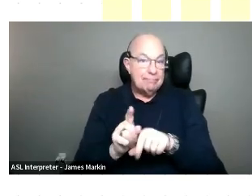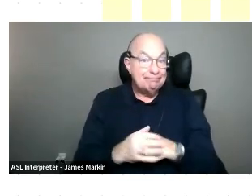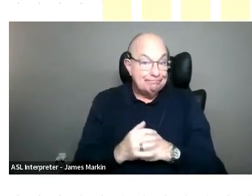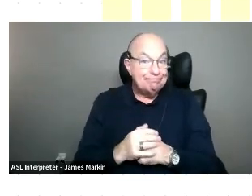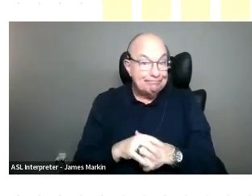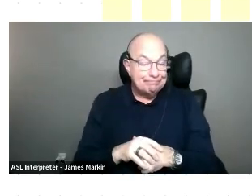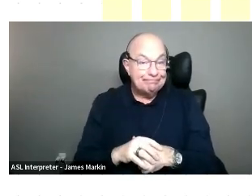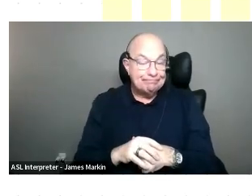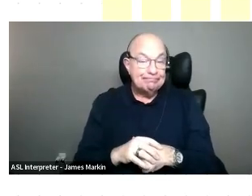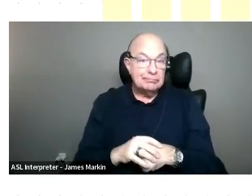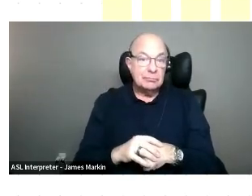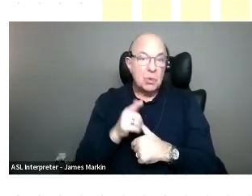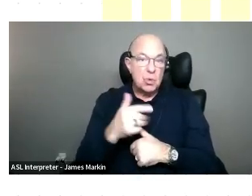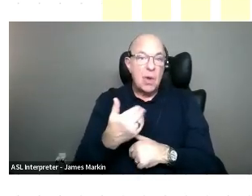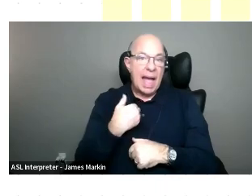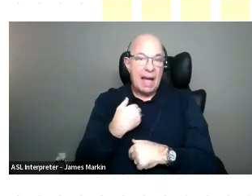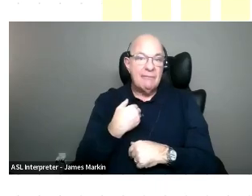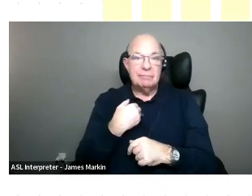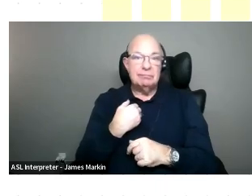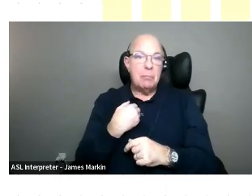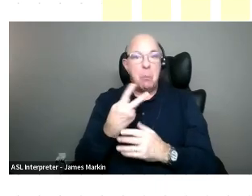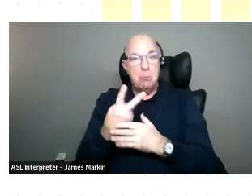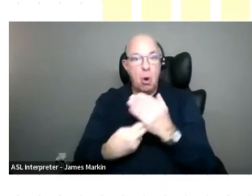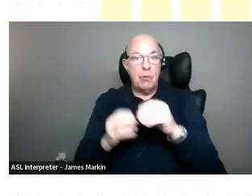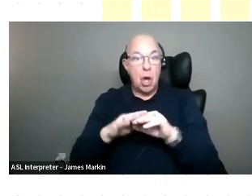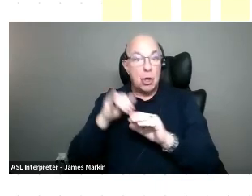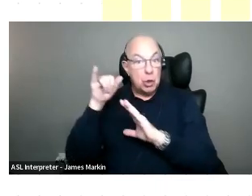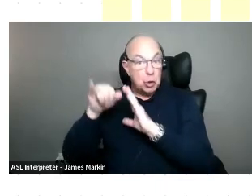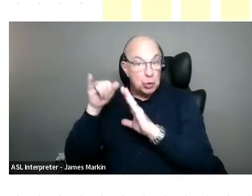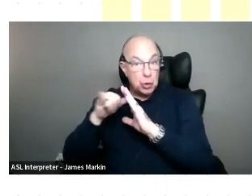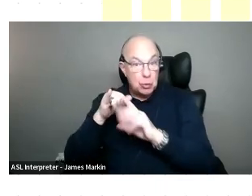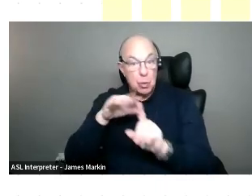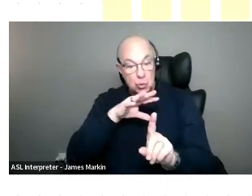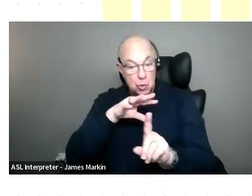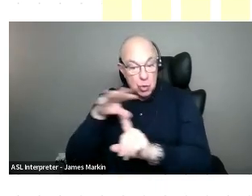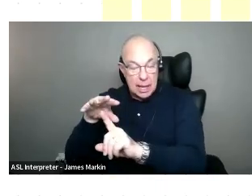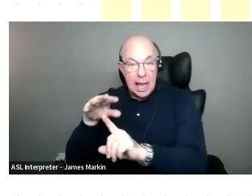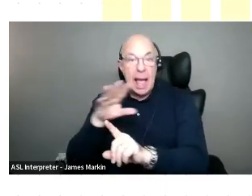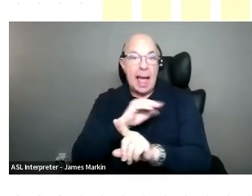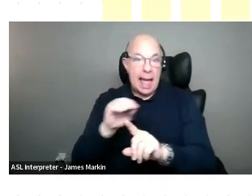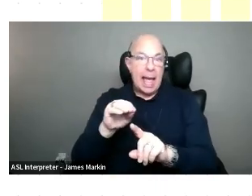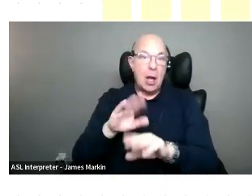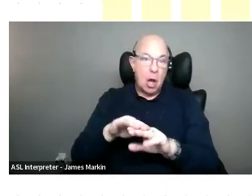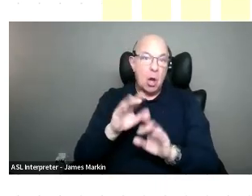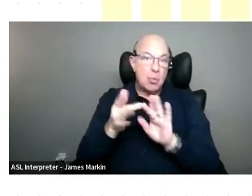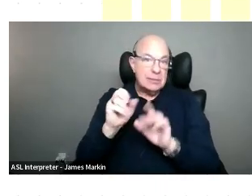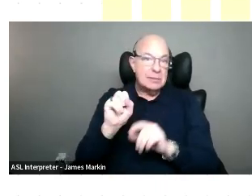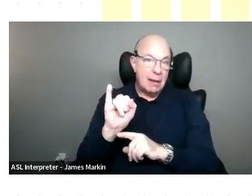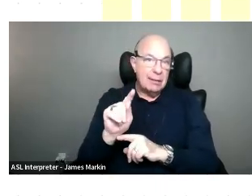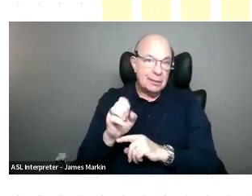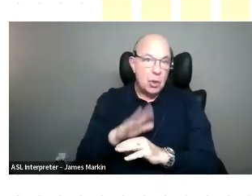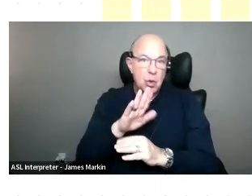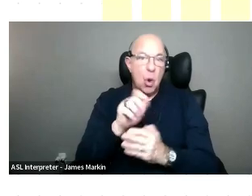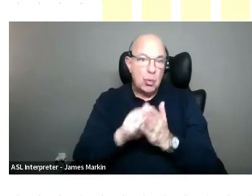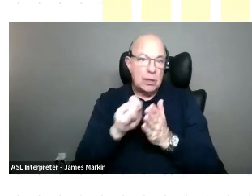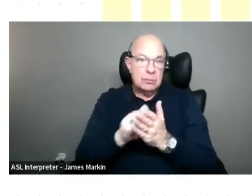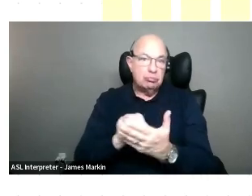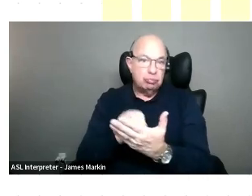Melissa Wong (she/her), SPT: And so you… you have the advantage of both being on the YouTube recording and, on the, on the website, your written deputation on the website.